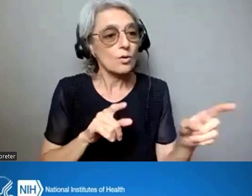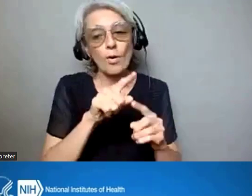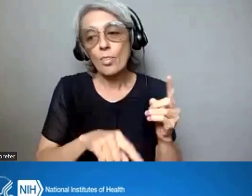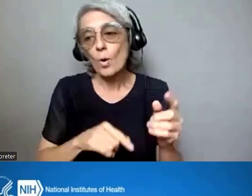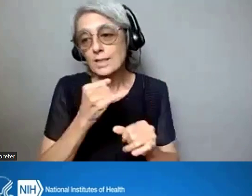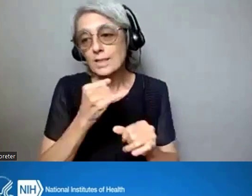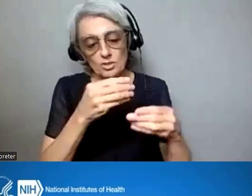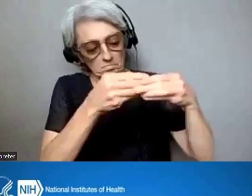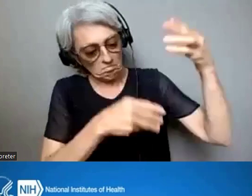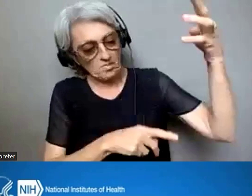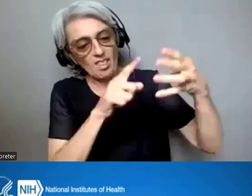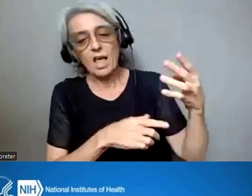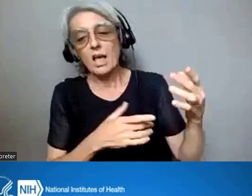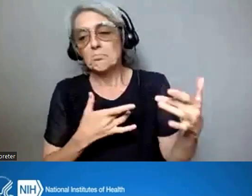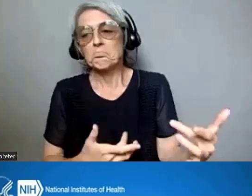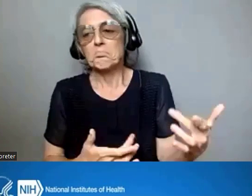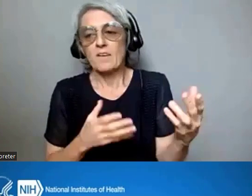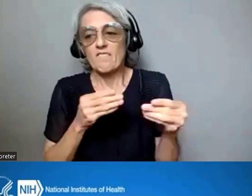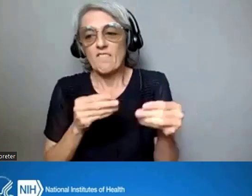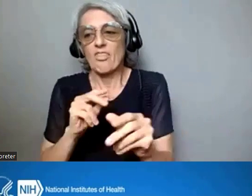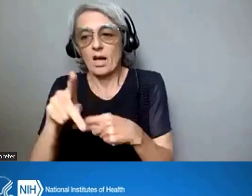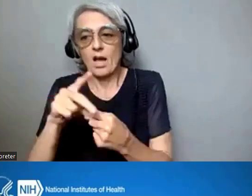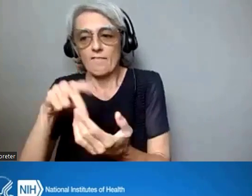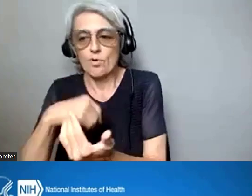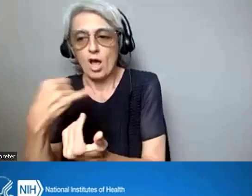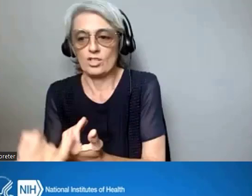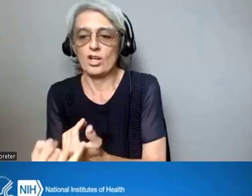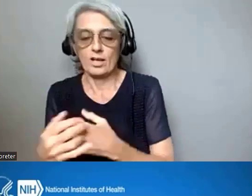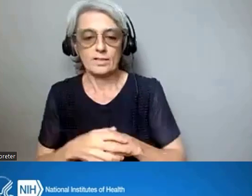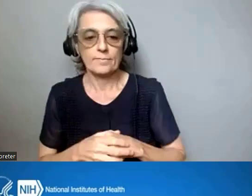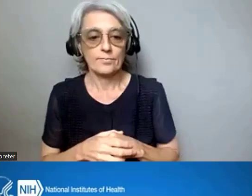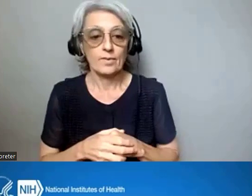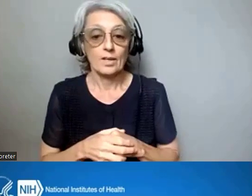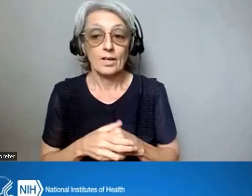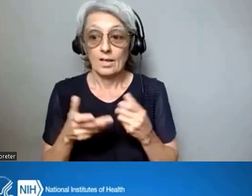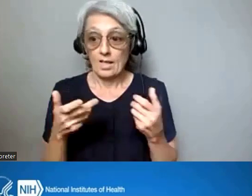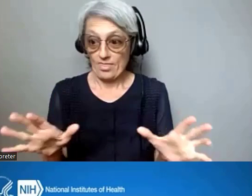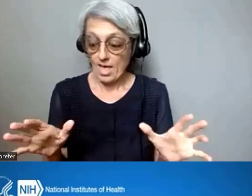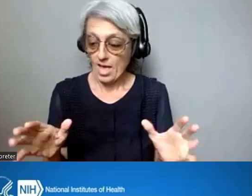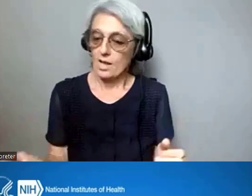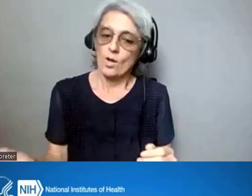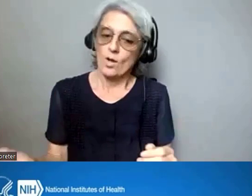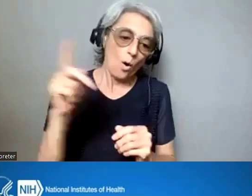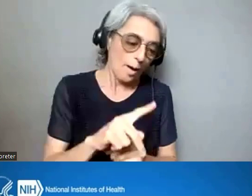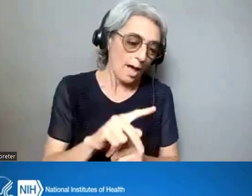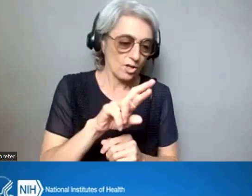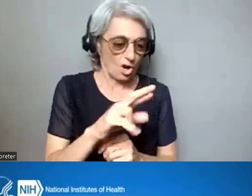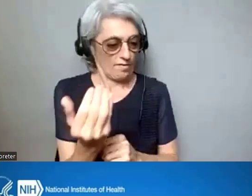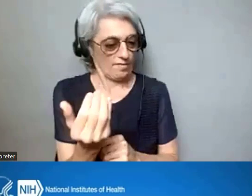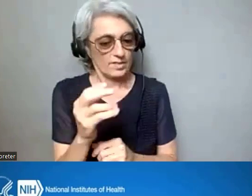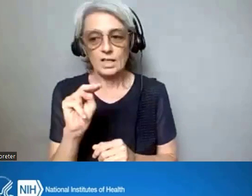Then, you can go back to the R15 Notice of Funding Opportunity,